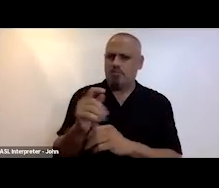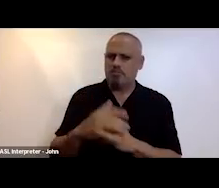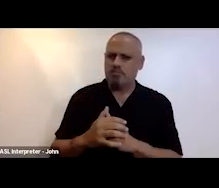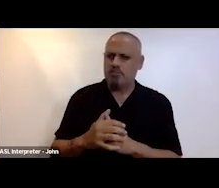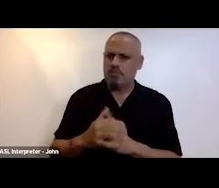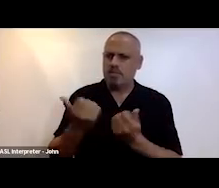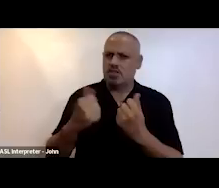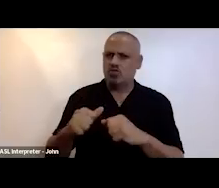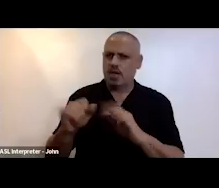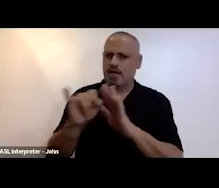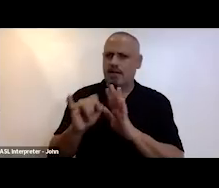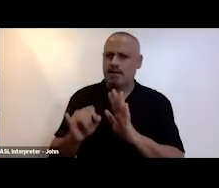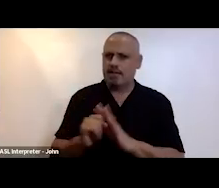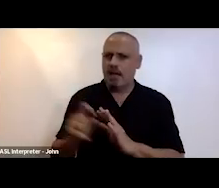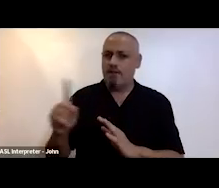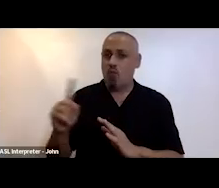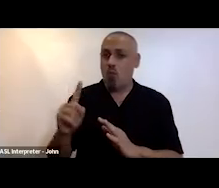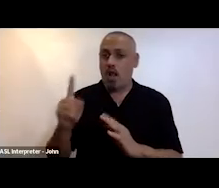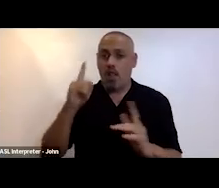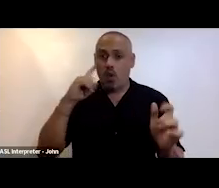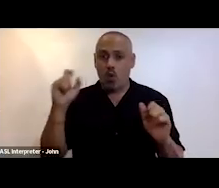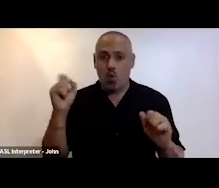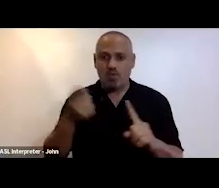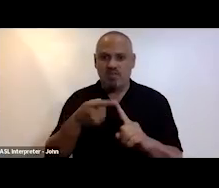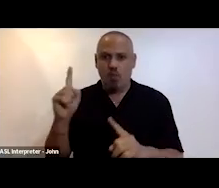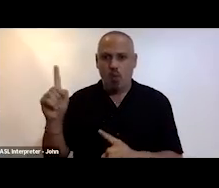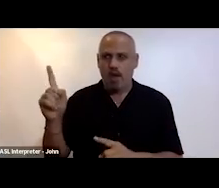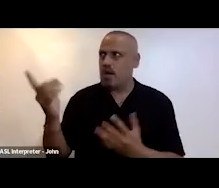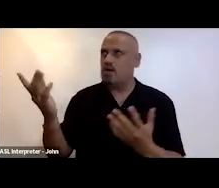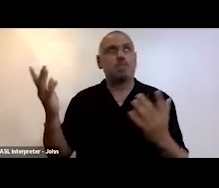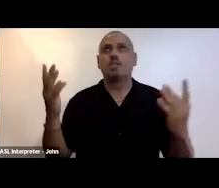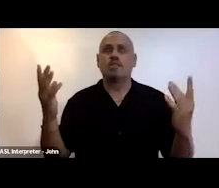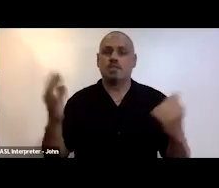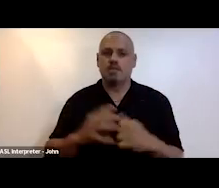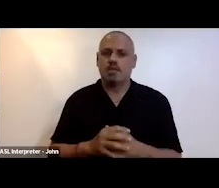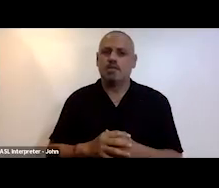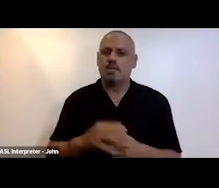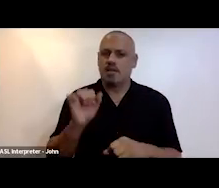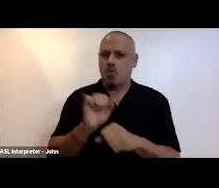trying to identify where the source of the noises that he was hearing were coming from. I've worked with an individual an individual